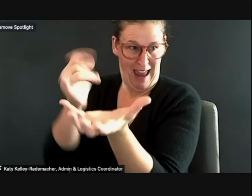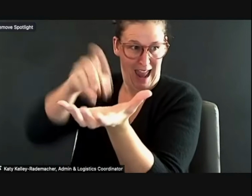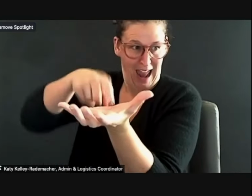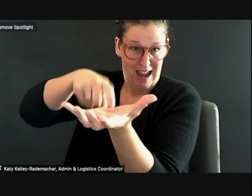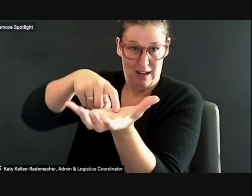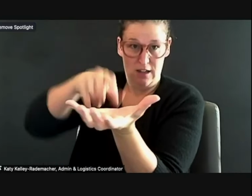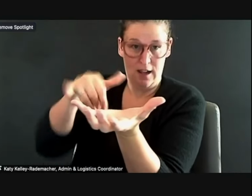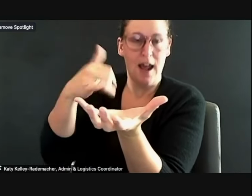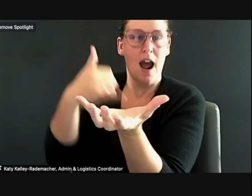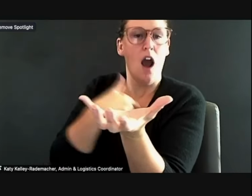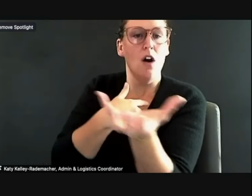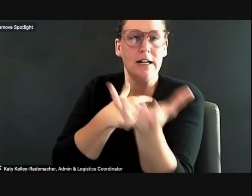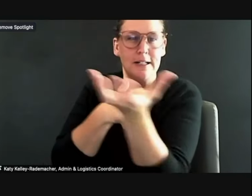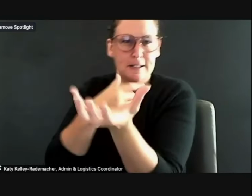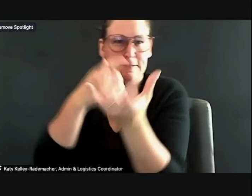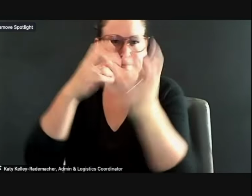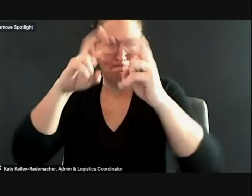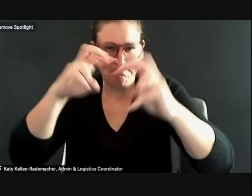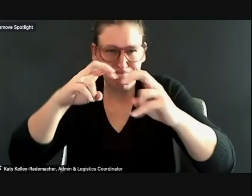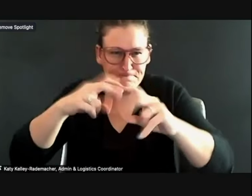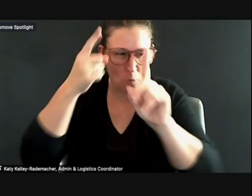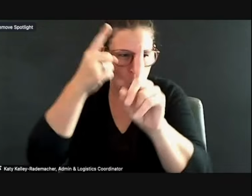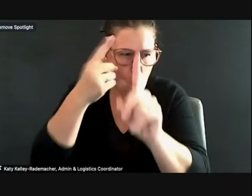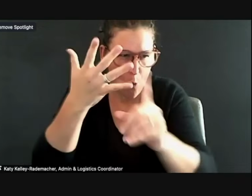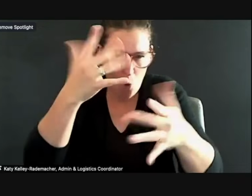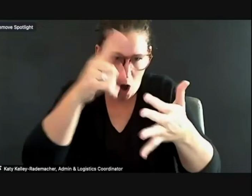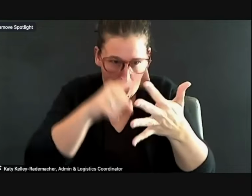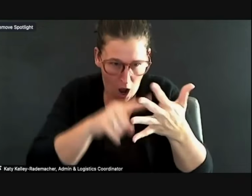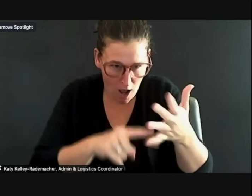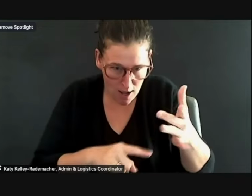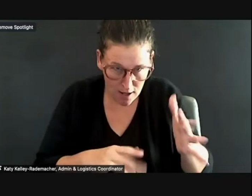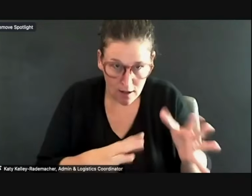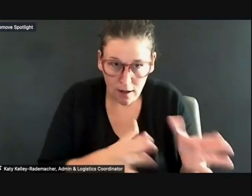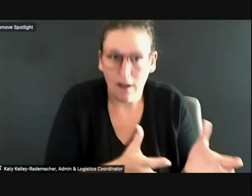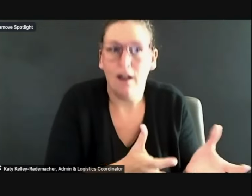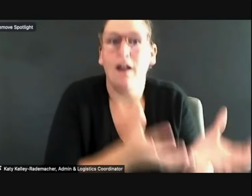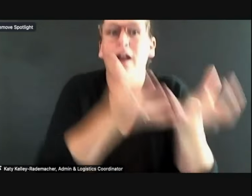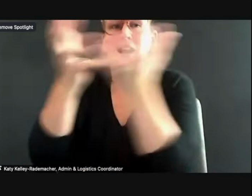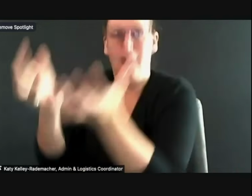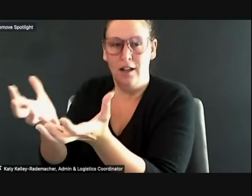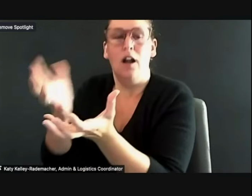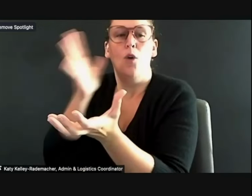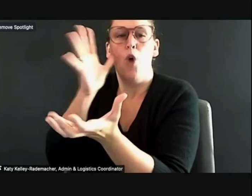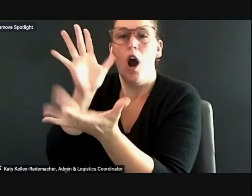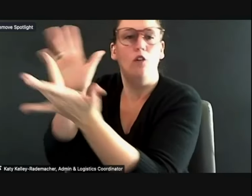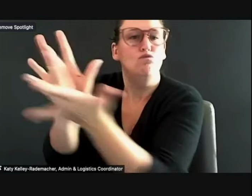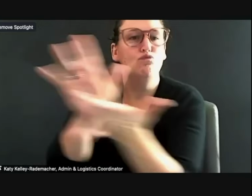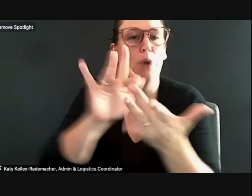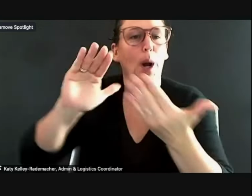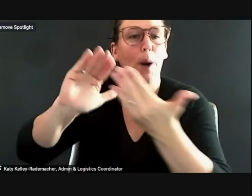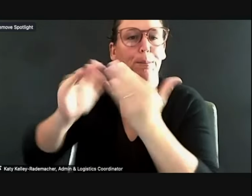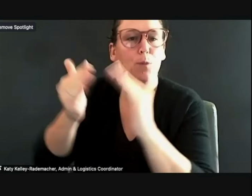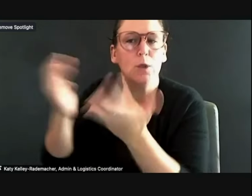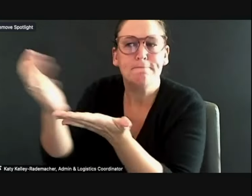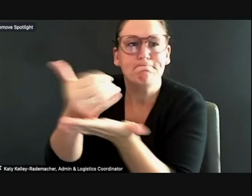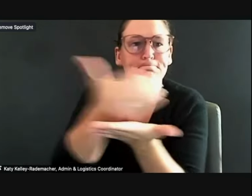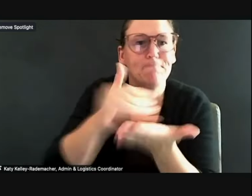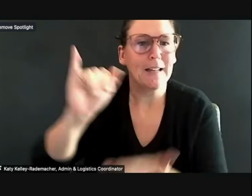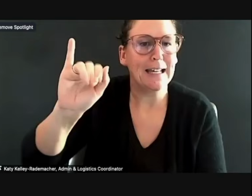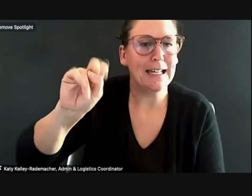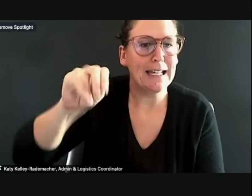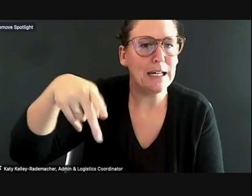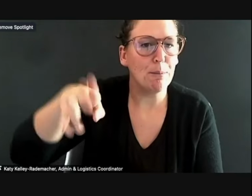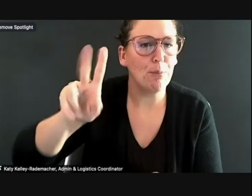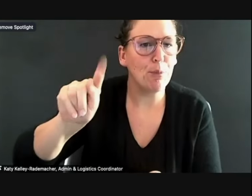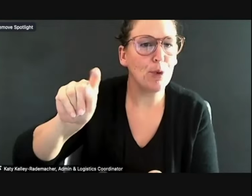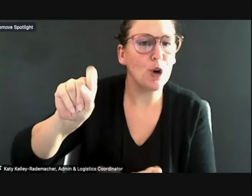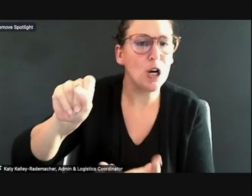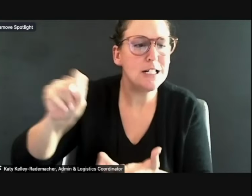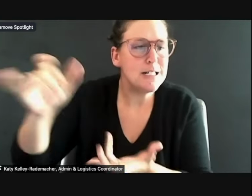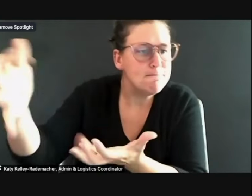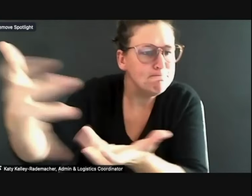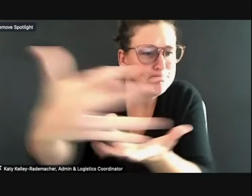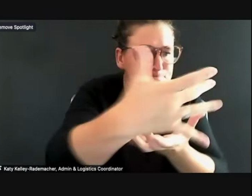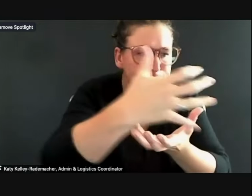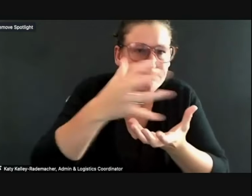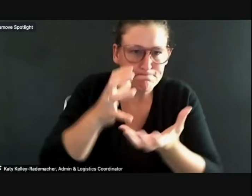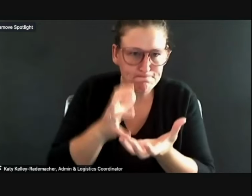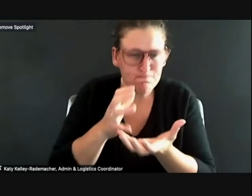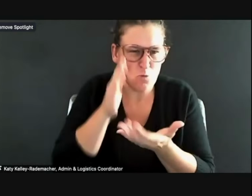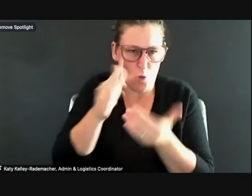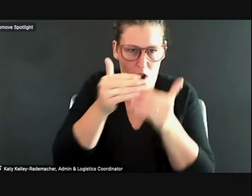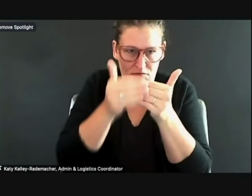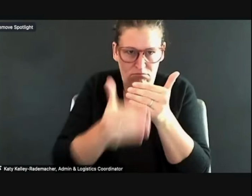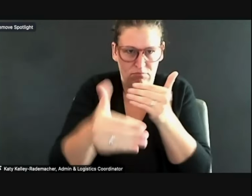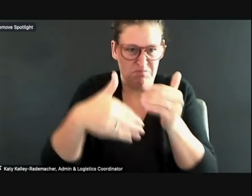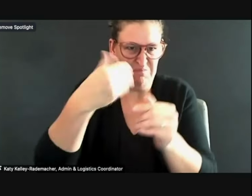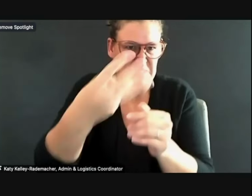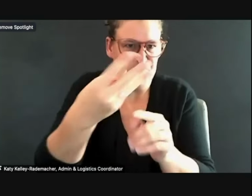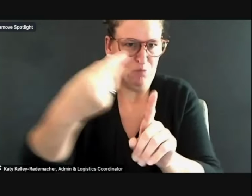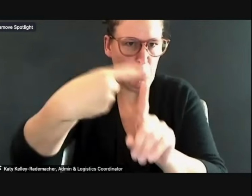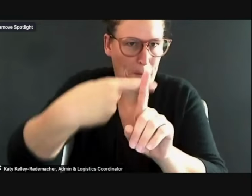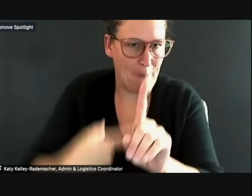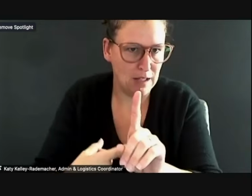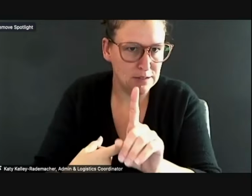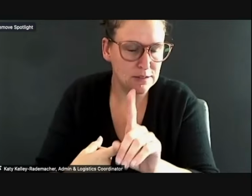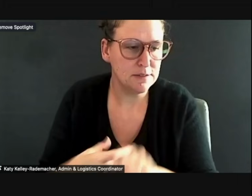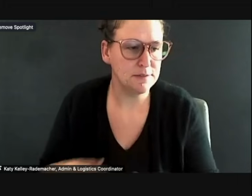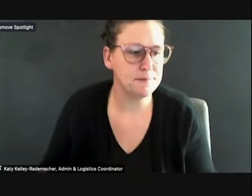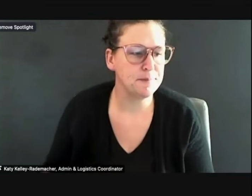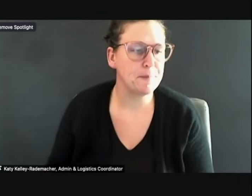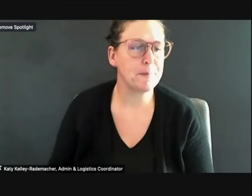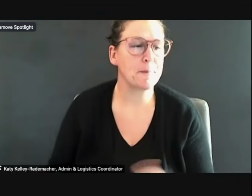Next steps for goals, MNCDHH will collect community input in the next few months.